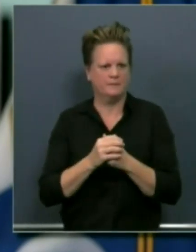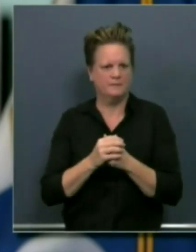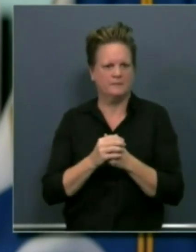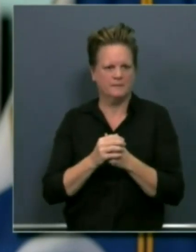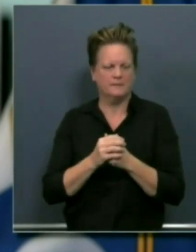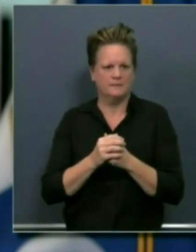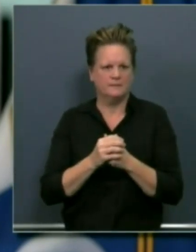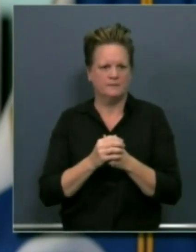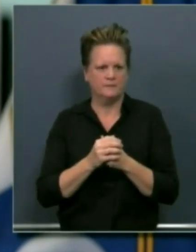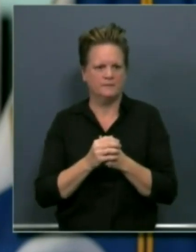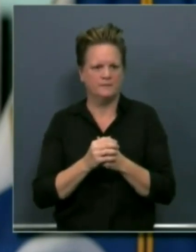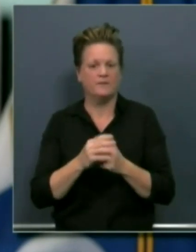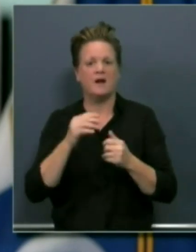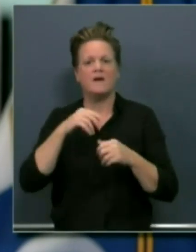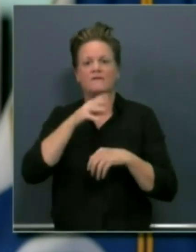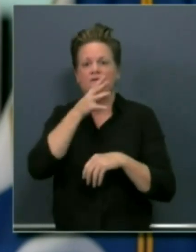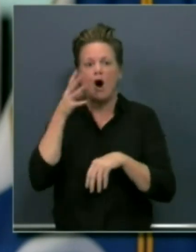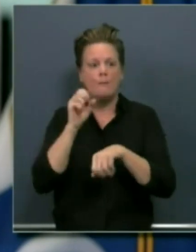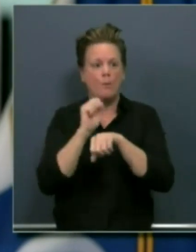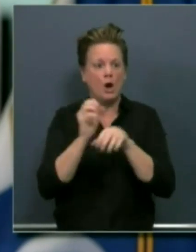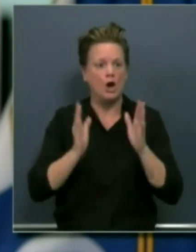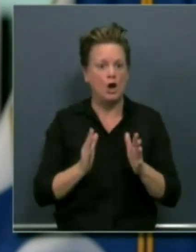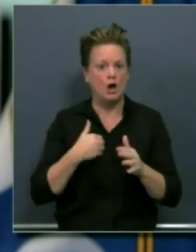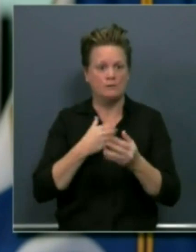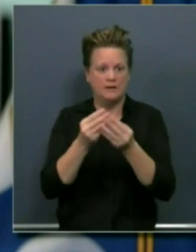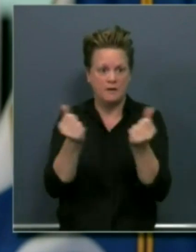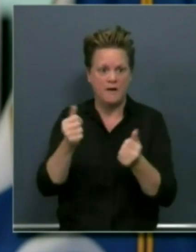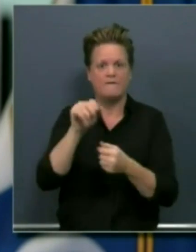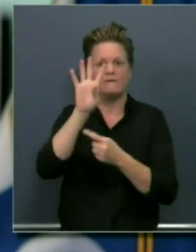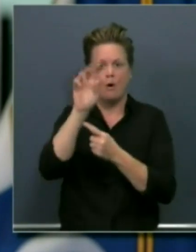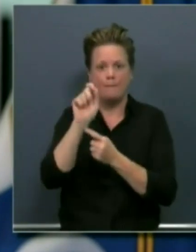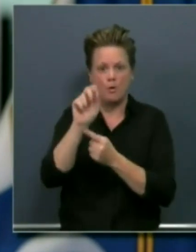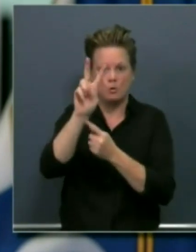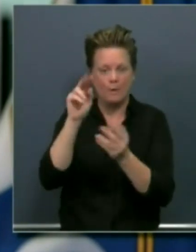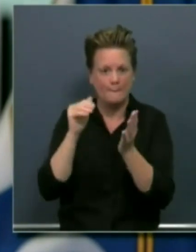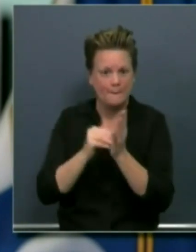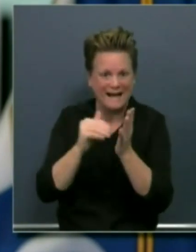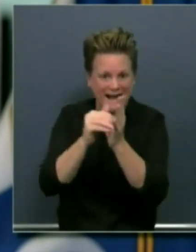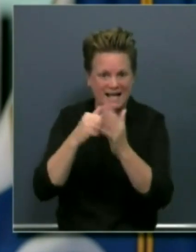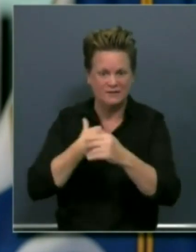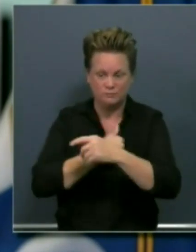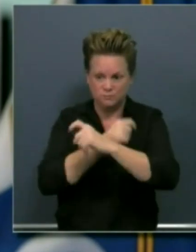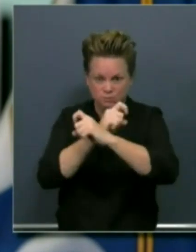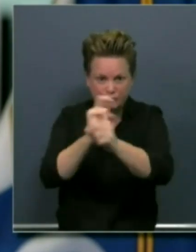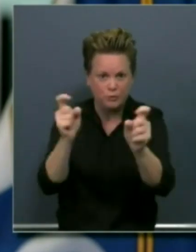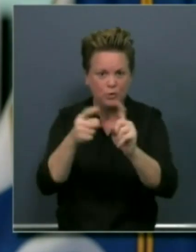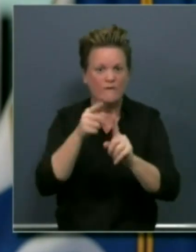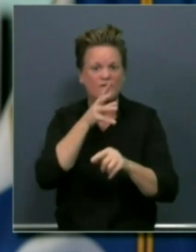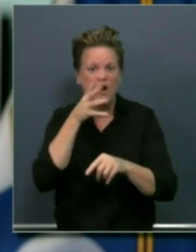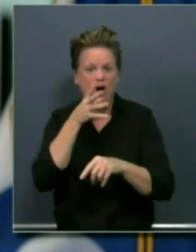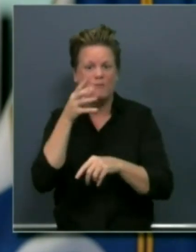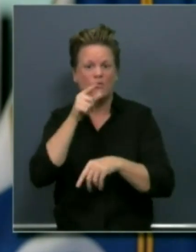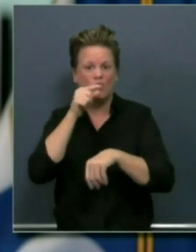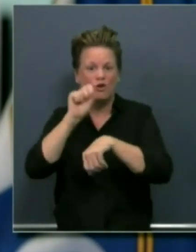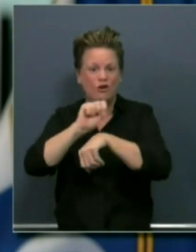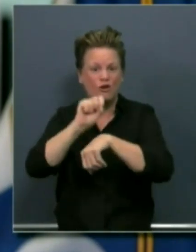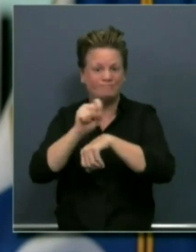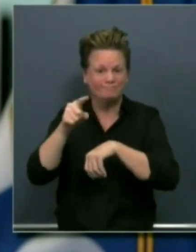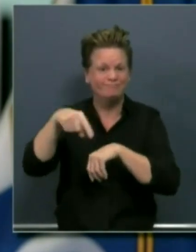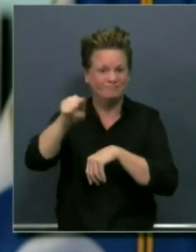ACCORDINGLY WE ABLE TO GET 4.2 MILLION MASKS TO FARM WORKERS AND INTO OUR AGRICULTURAL